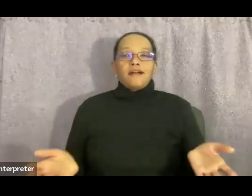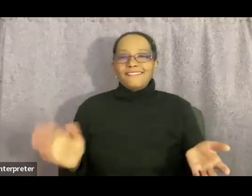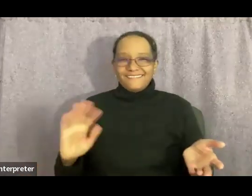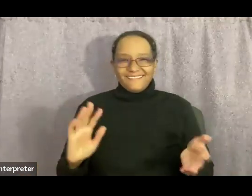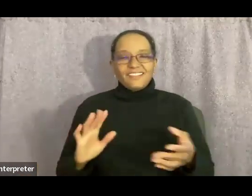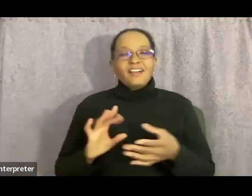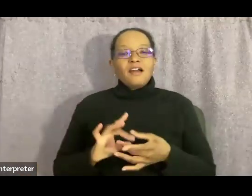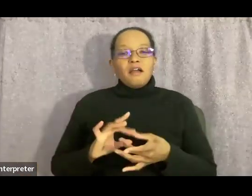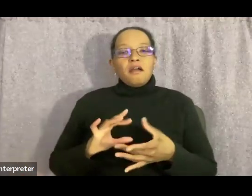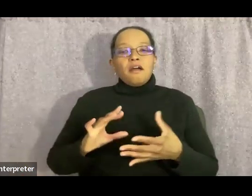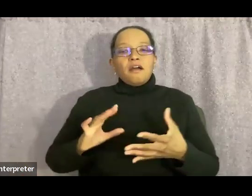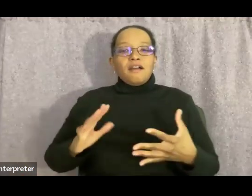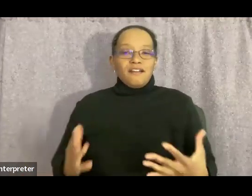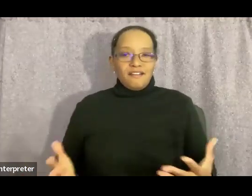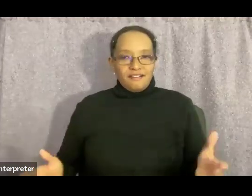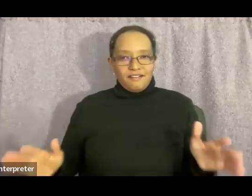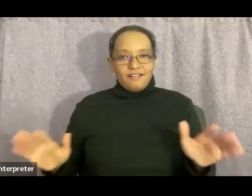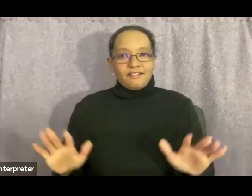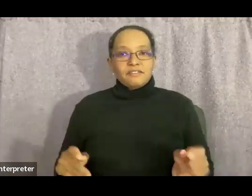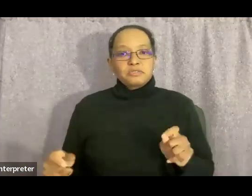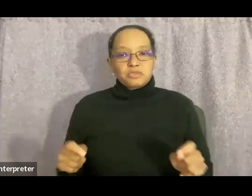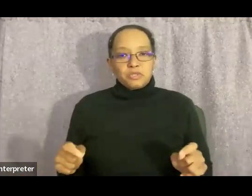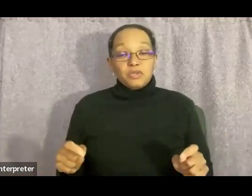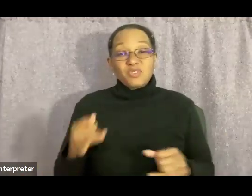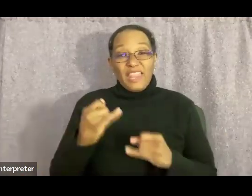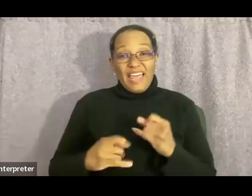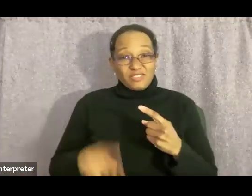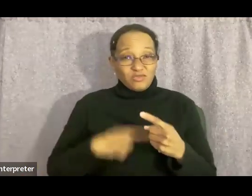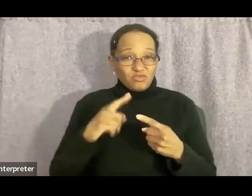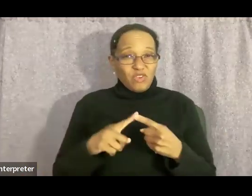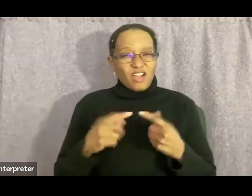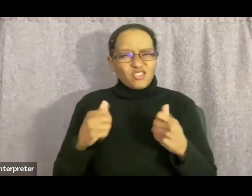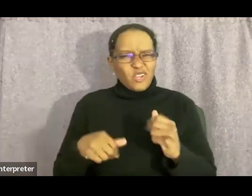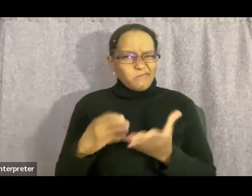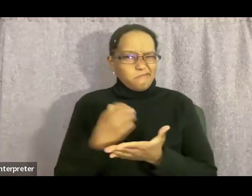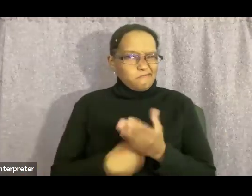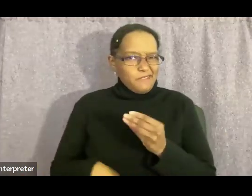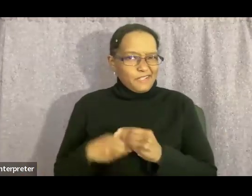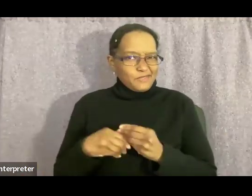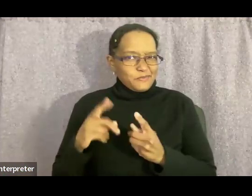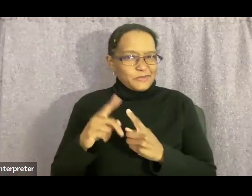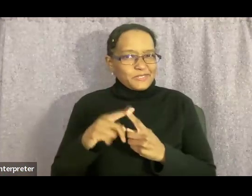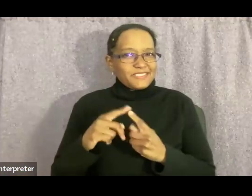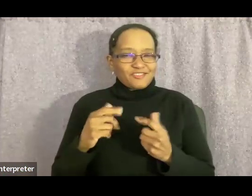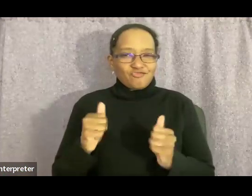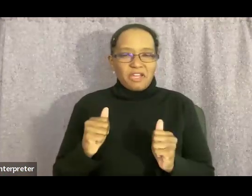Okay? So, last round, if you can, let's try to get those bonus points and come out of it slowly.